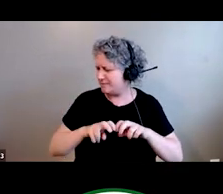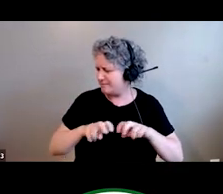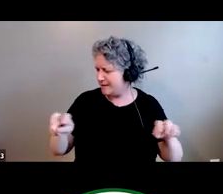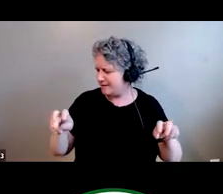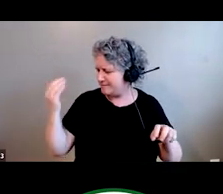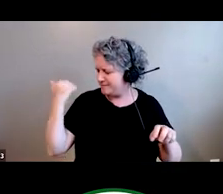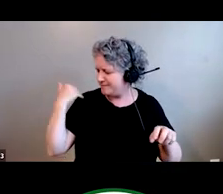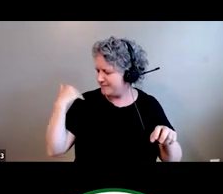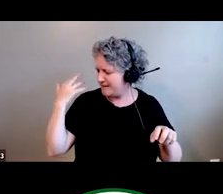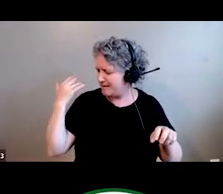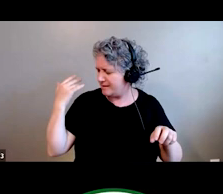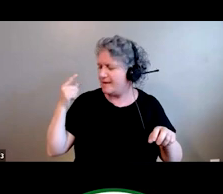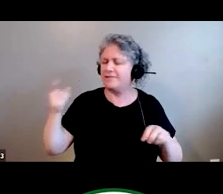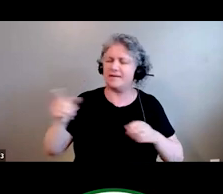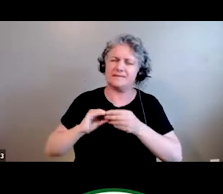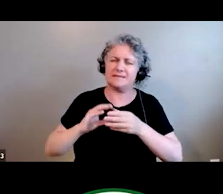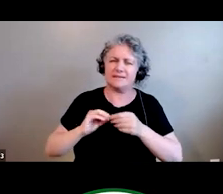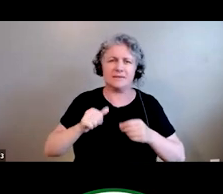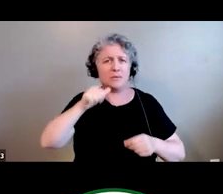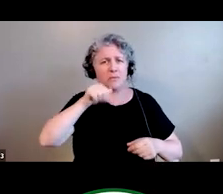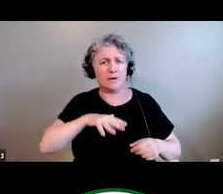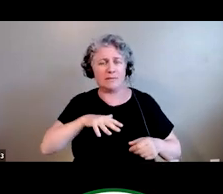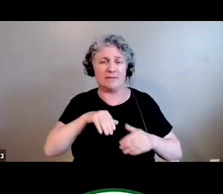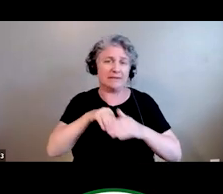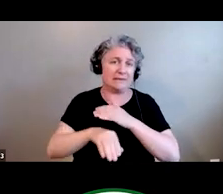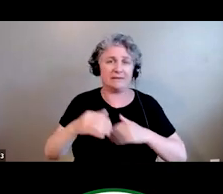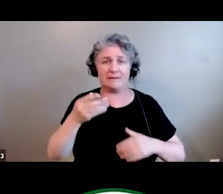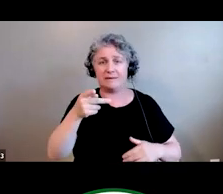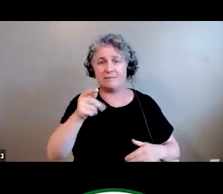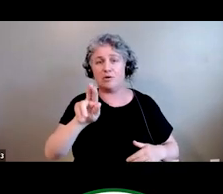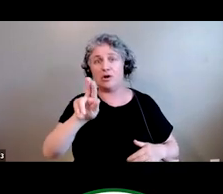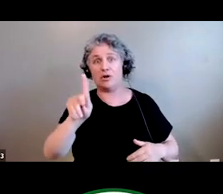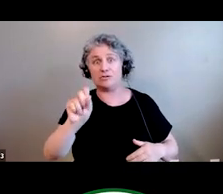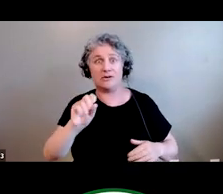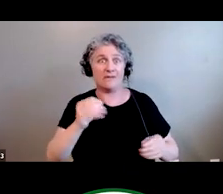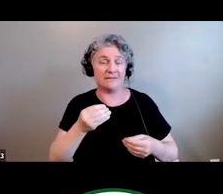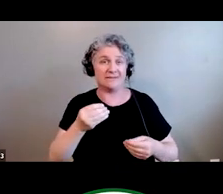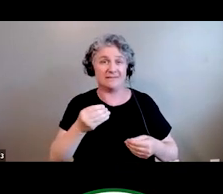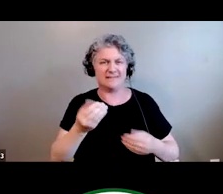And so I think, yeah, I think it's really, really important to talk about what your experience